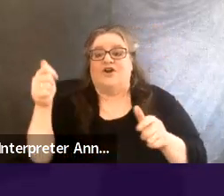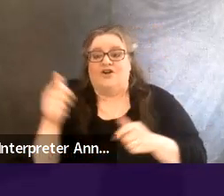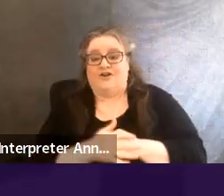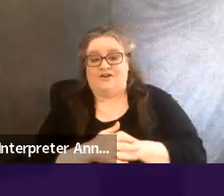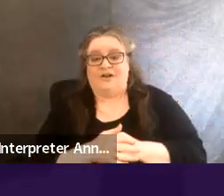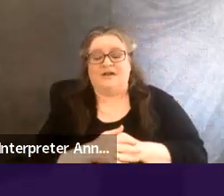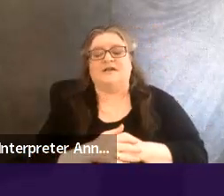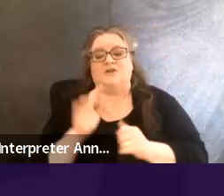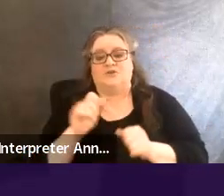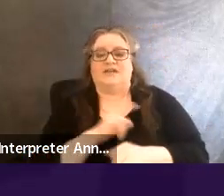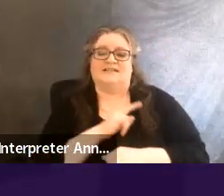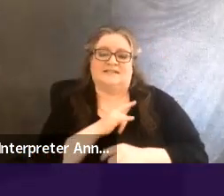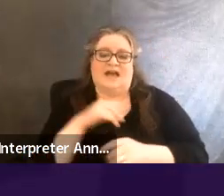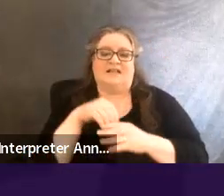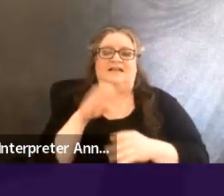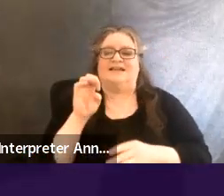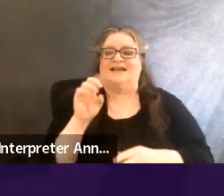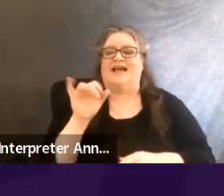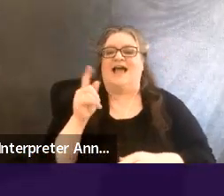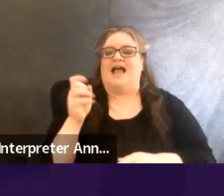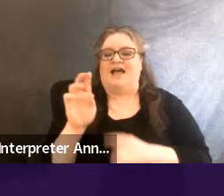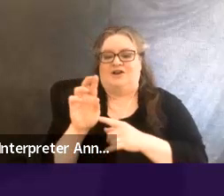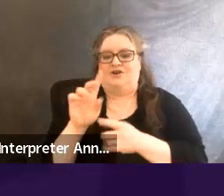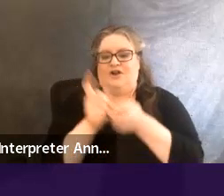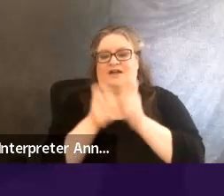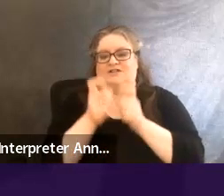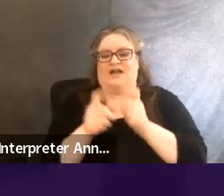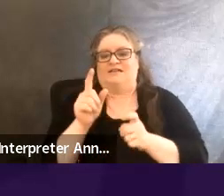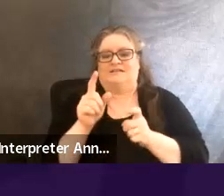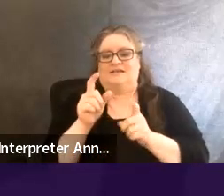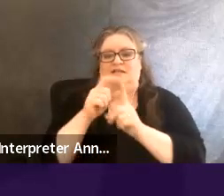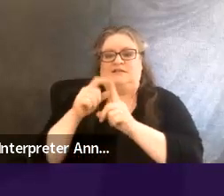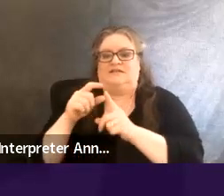you can style it in the editor by adjusting the text size or applying custom CSS.